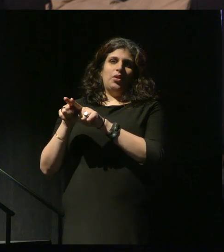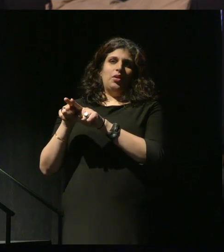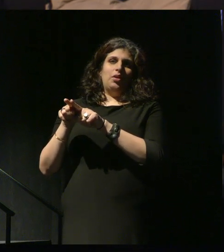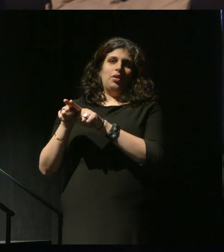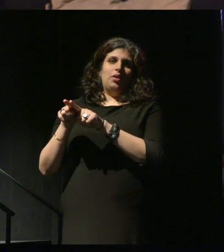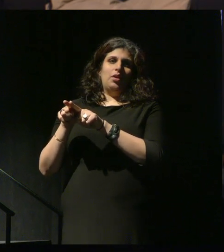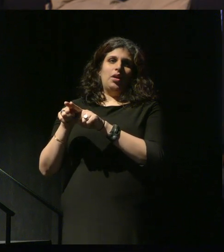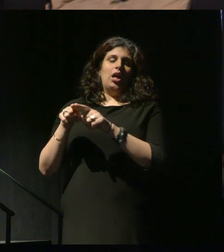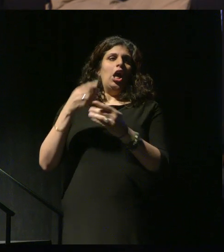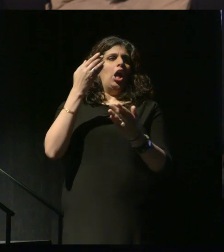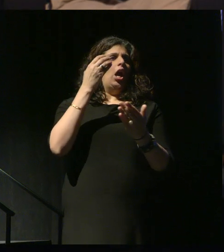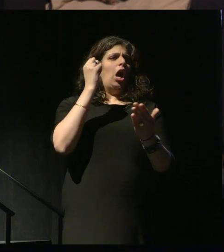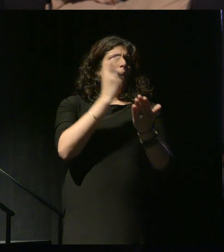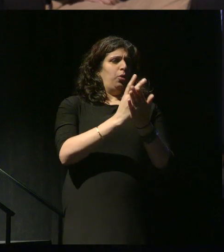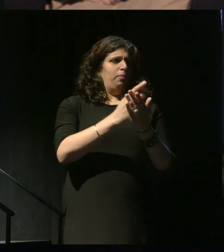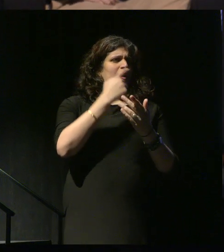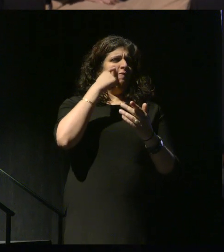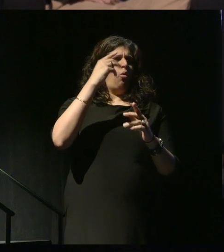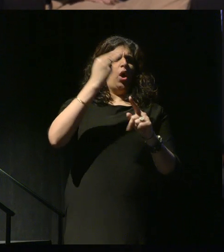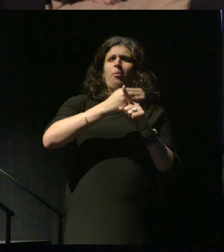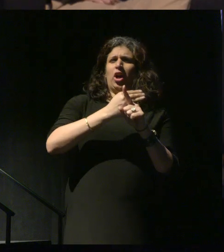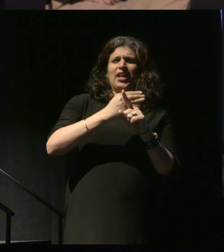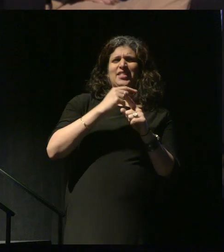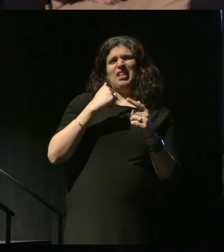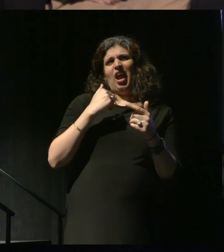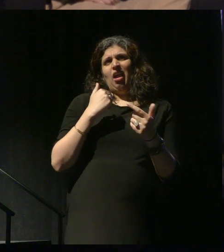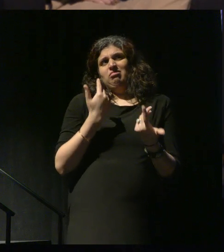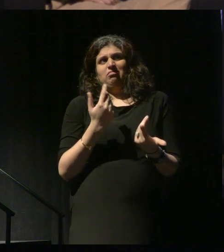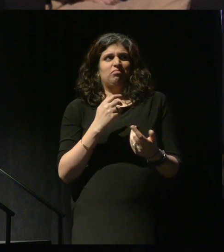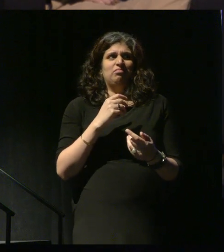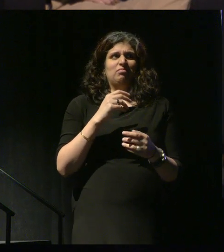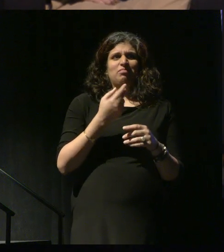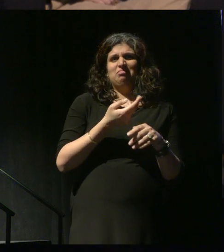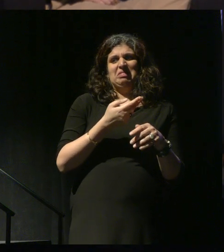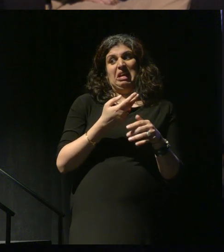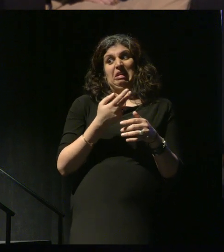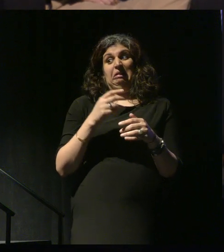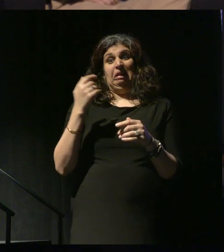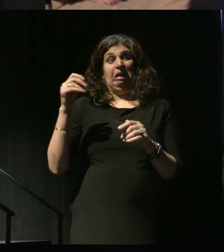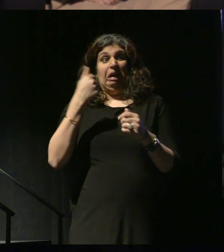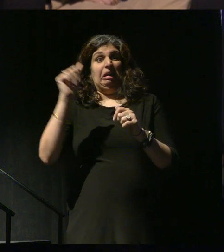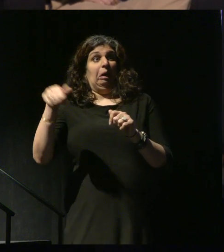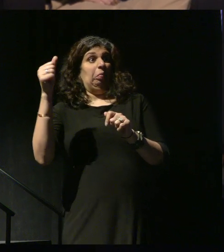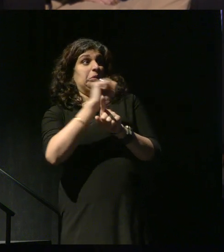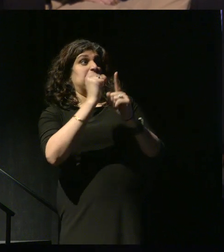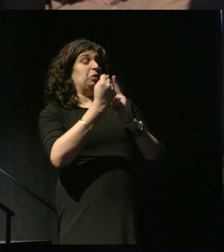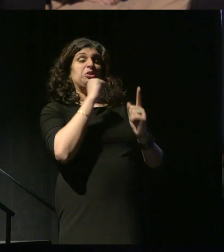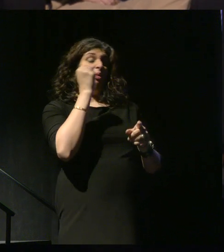that I would not normally have been approved for. So like, it was very like, financially beneficial to me,